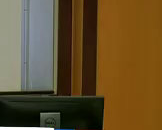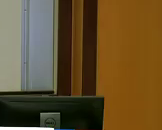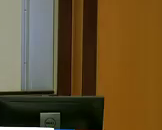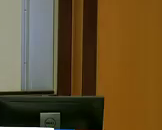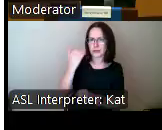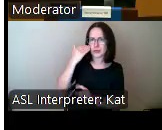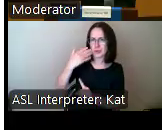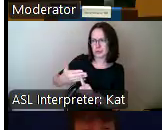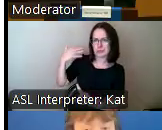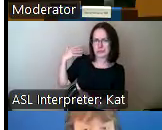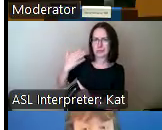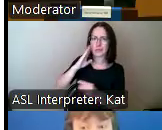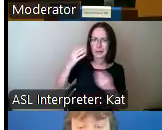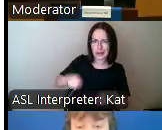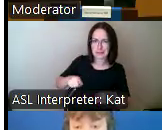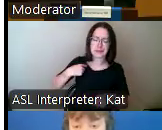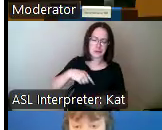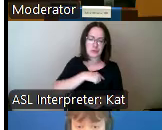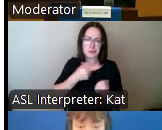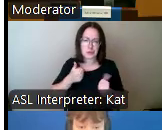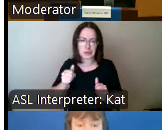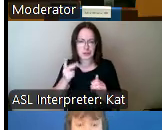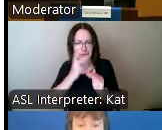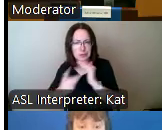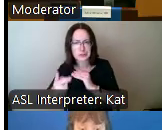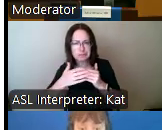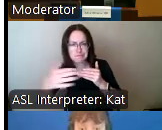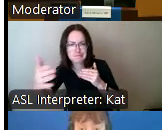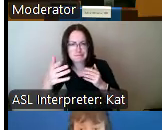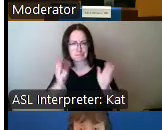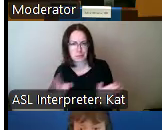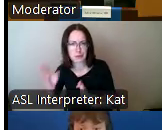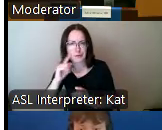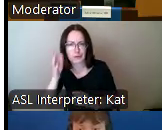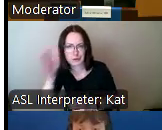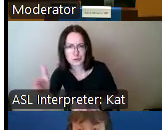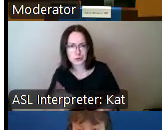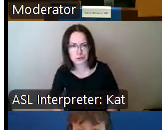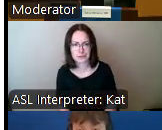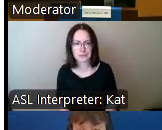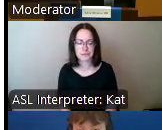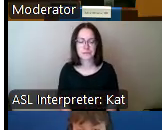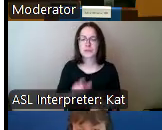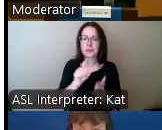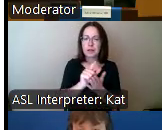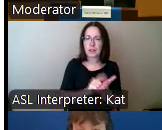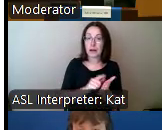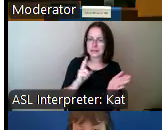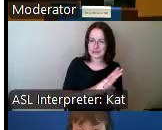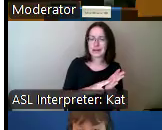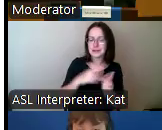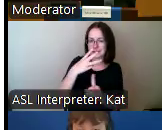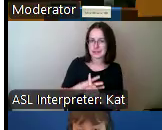the curve even as we anticipate the reality coming soon. Uh the law was signed 6 months ago and yes,